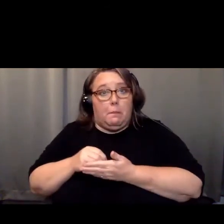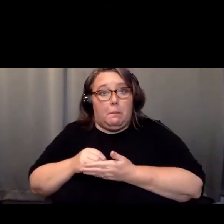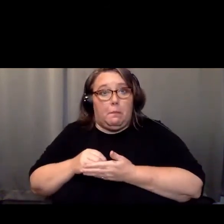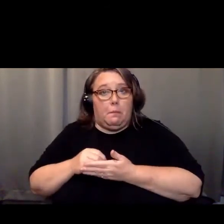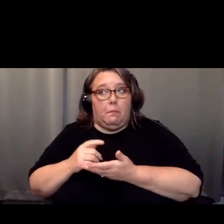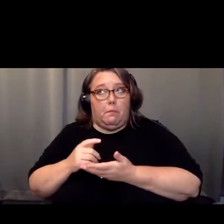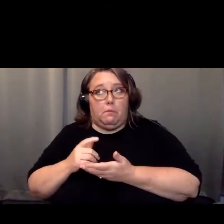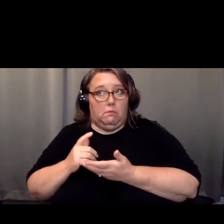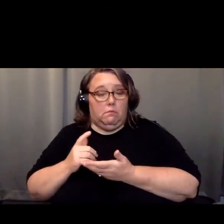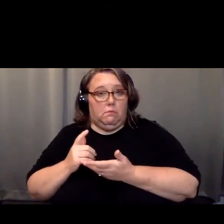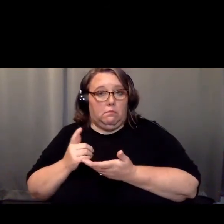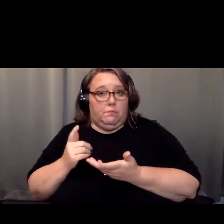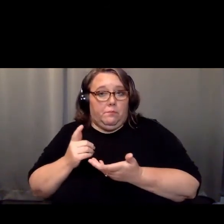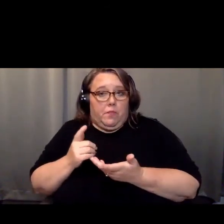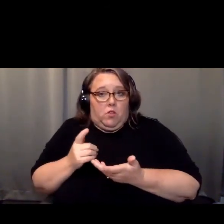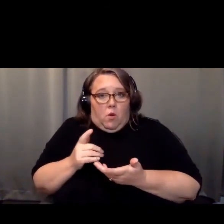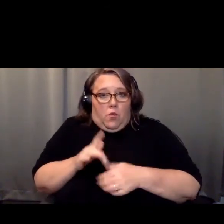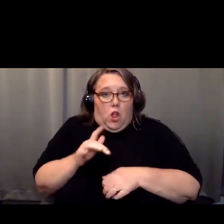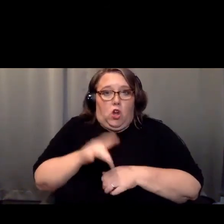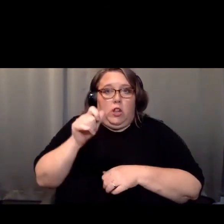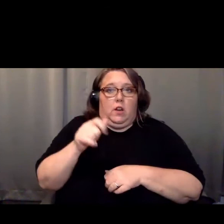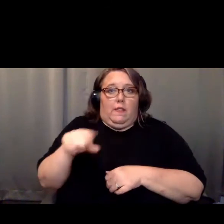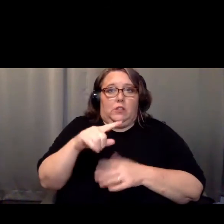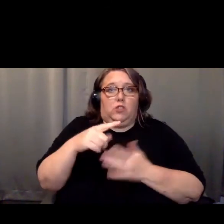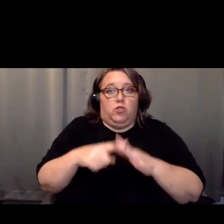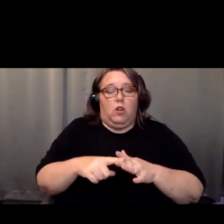So, anyone, if you yourself, you're interested